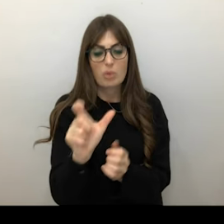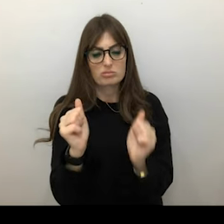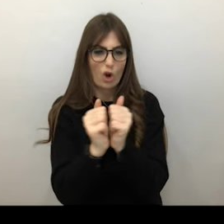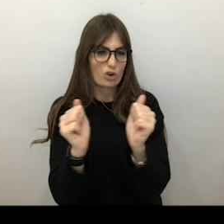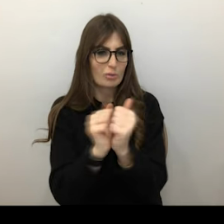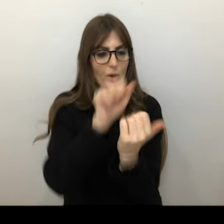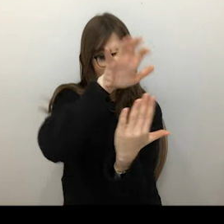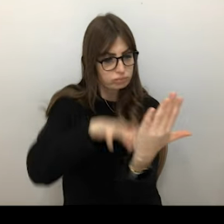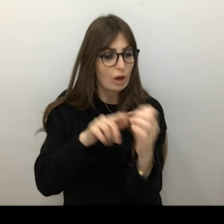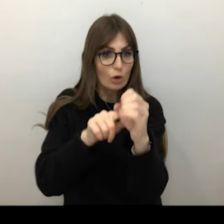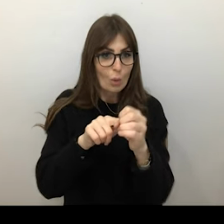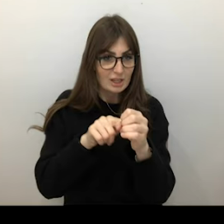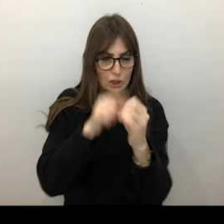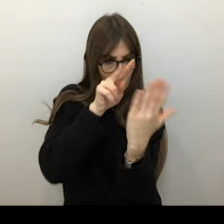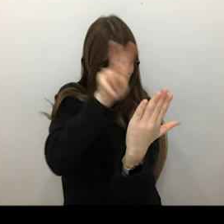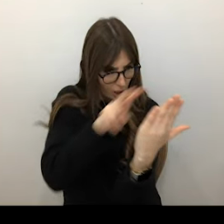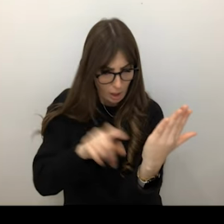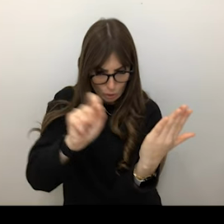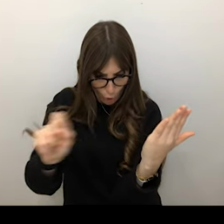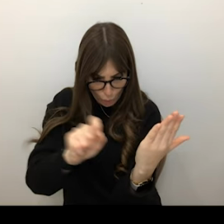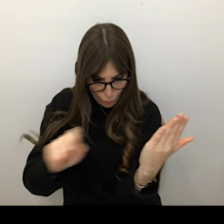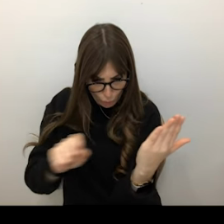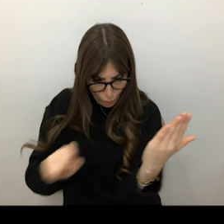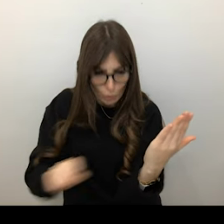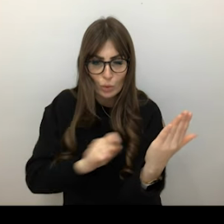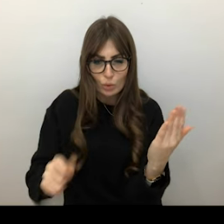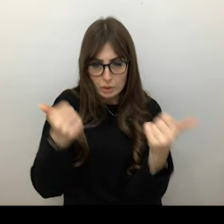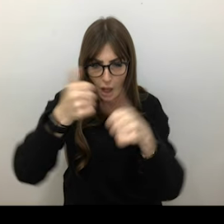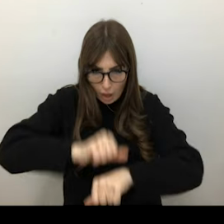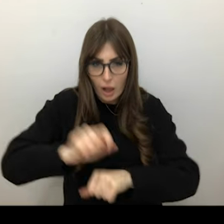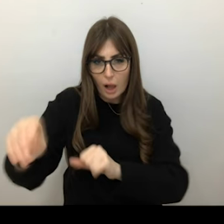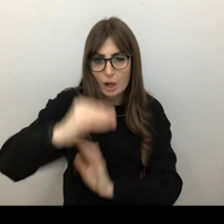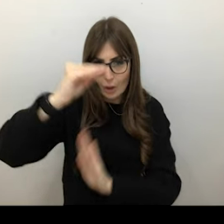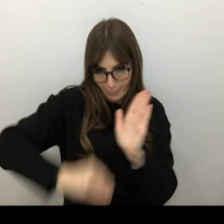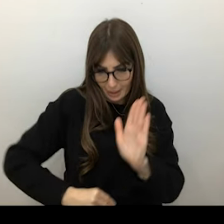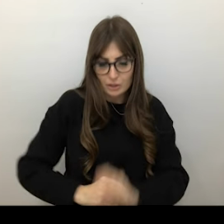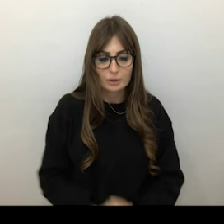with the questions. So you can start taking notes and drafting your application offline if you would like to.